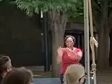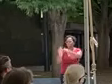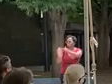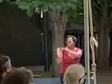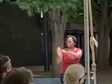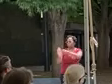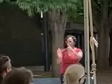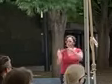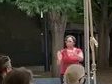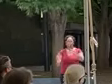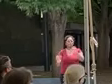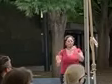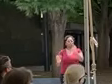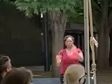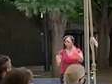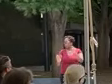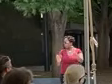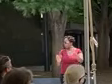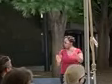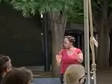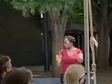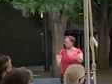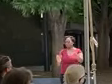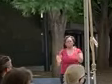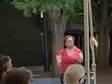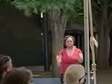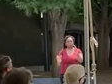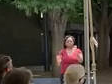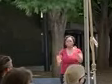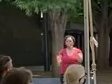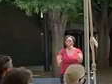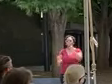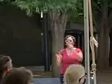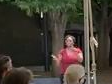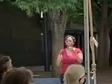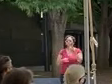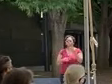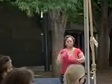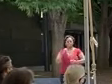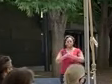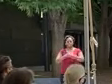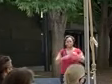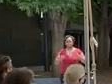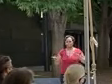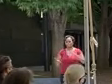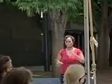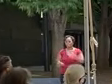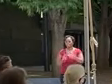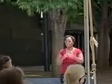This Prologue Room did not exist the last time I worked in D.C., so it has been lovely to be able to take a look at that this morning.